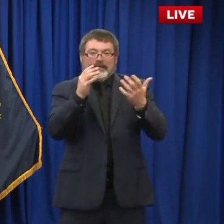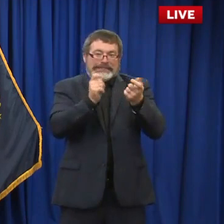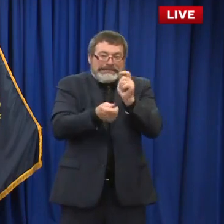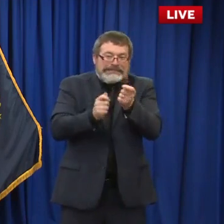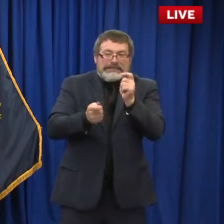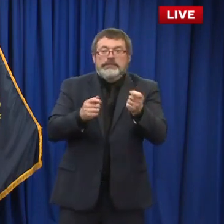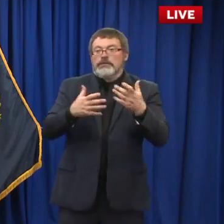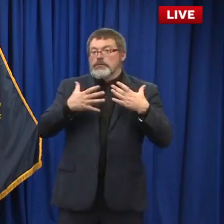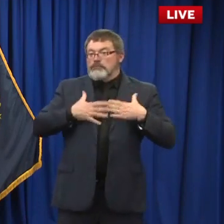COVID-RELATED COSTS IN EDUCATION.